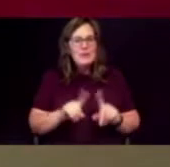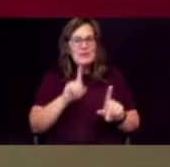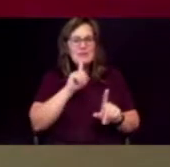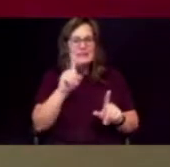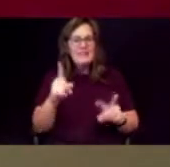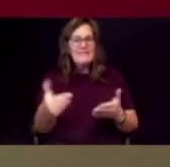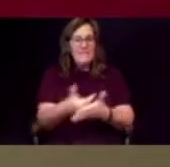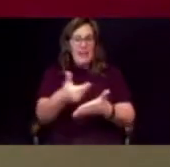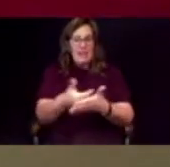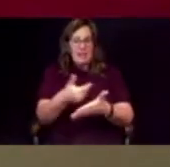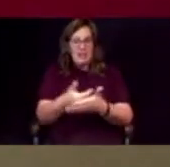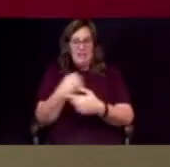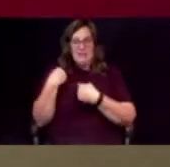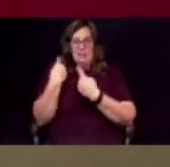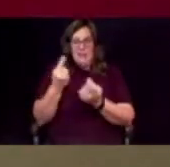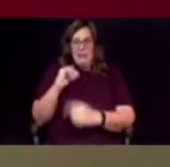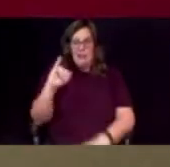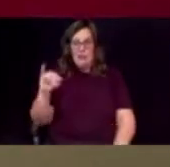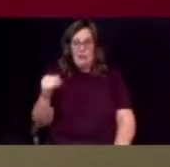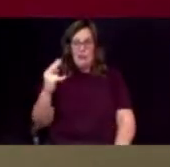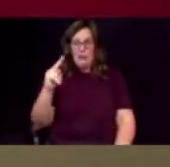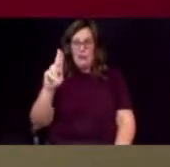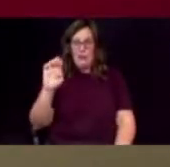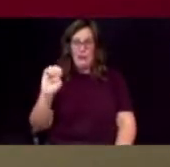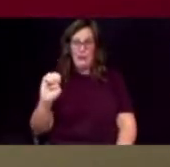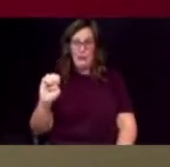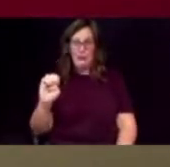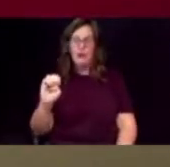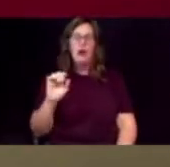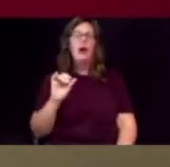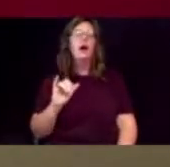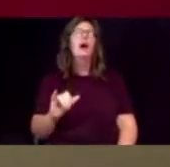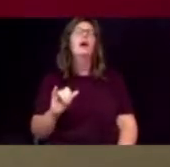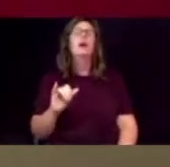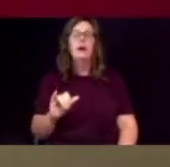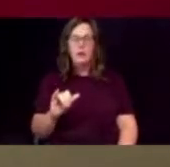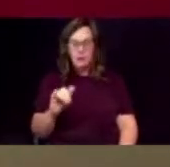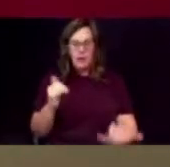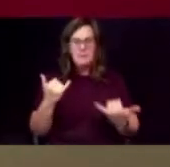been here since june so it's not kind of yeah i'm still kind of wrapping my head around it uh